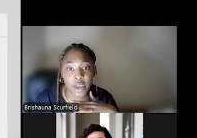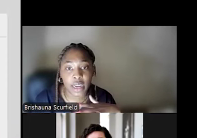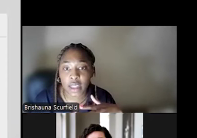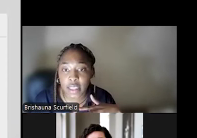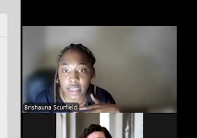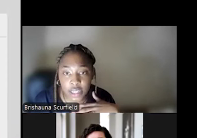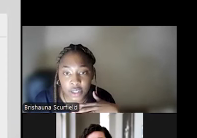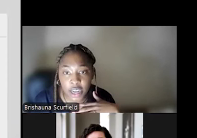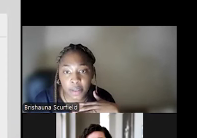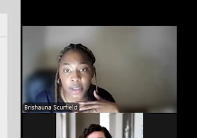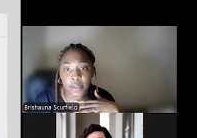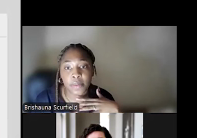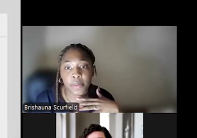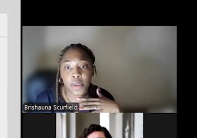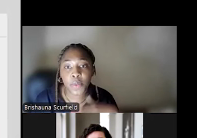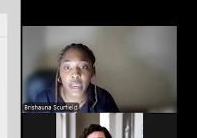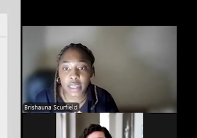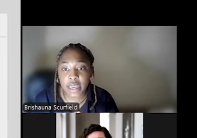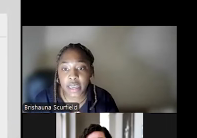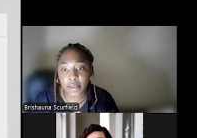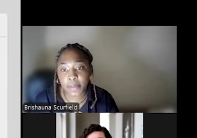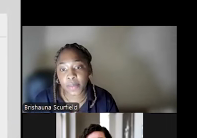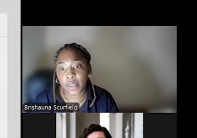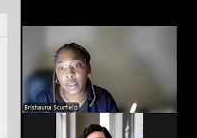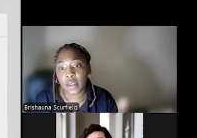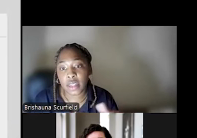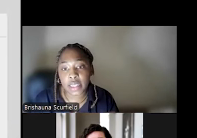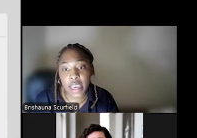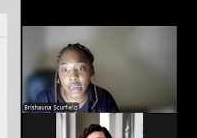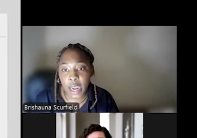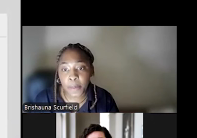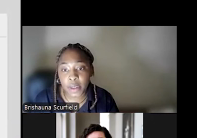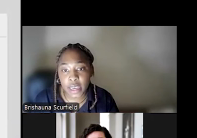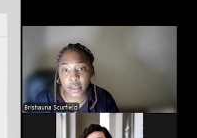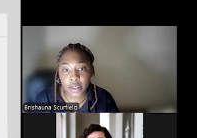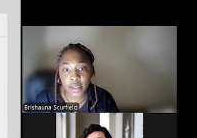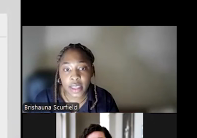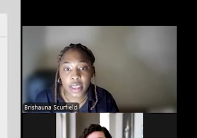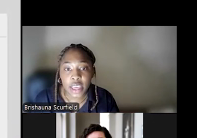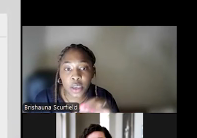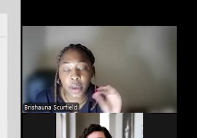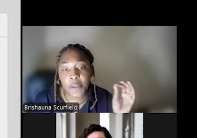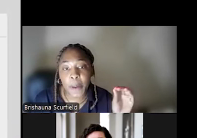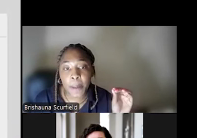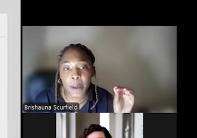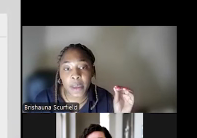any link that's in your document, right click, select edit hyperlink, you will have a popup,